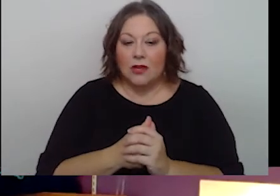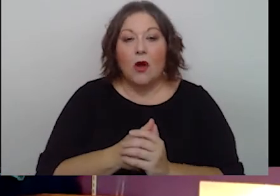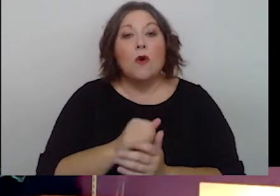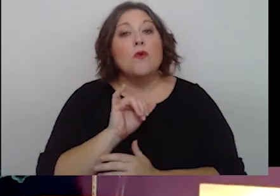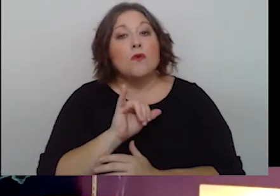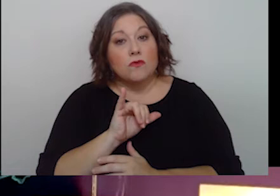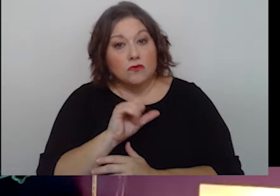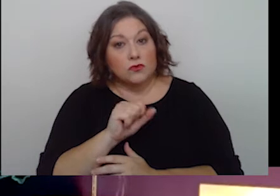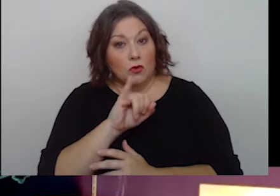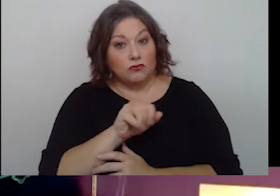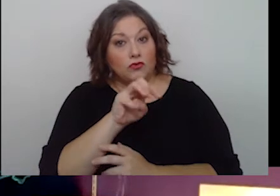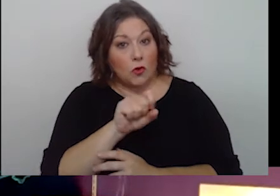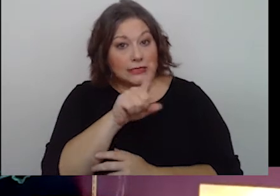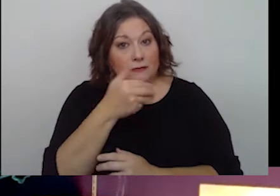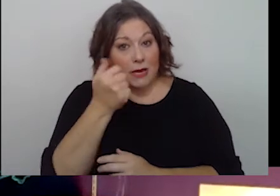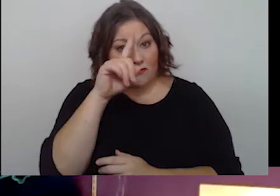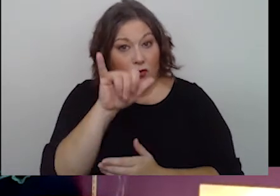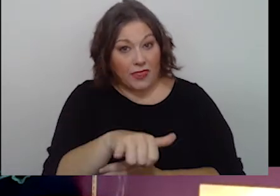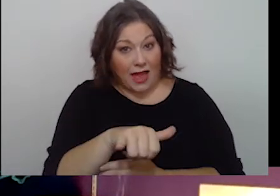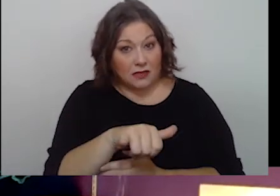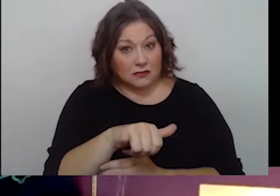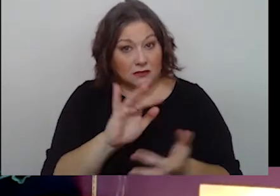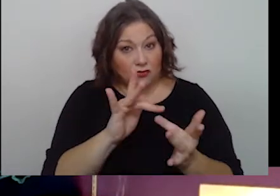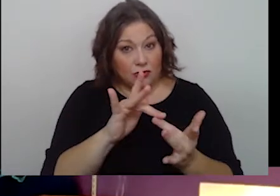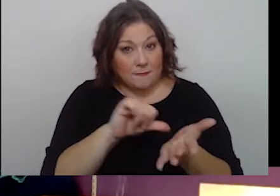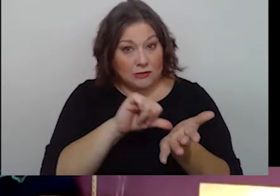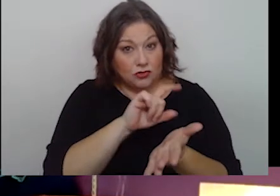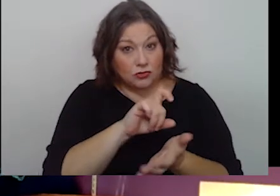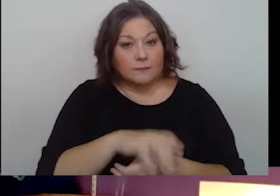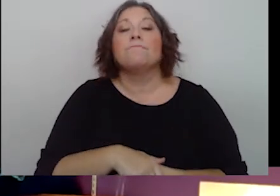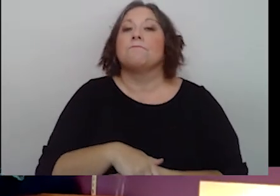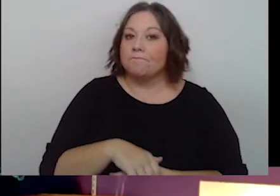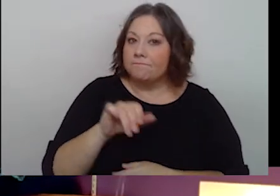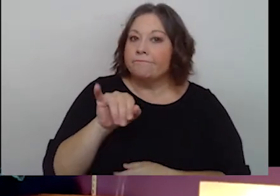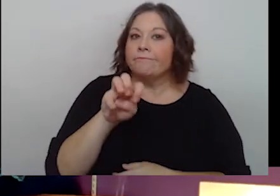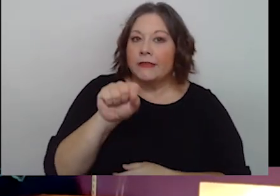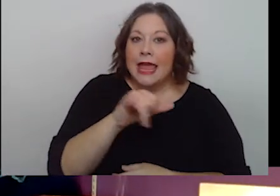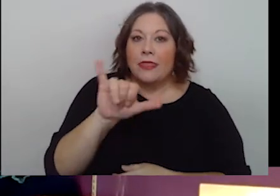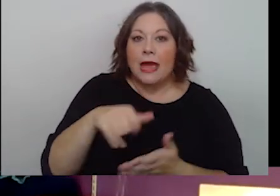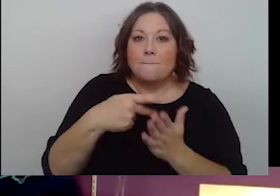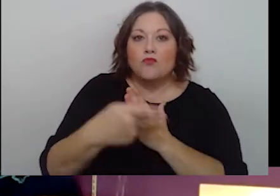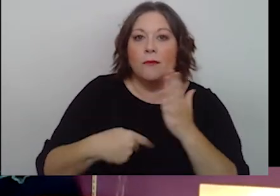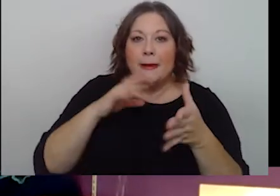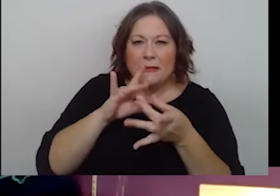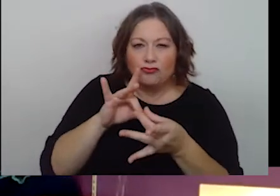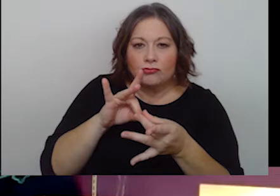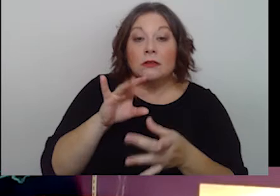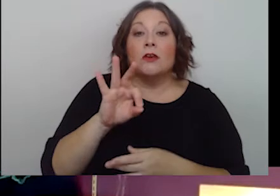Max: Gotcha. So JAWS is better for that function? Paul: Jaws, again that program I mentioned, Fusion.